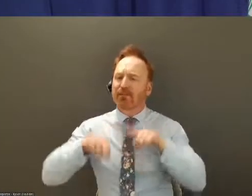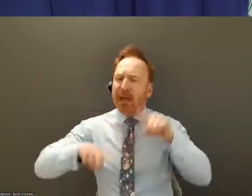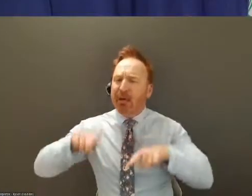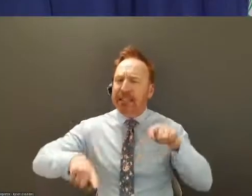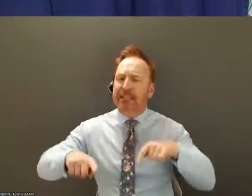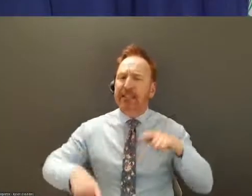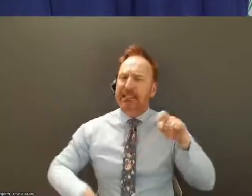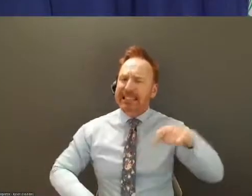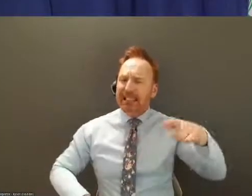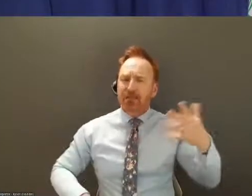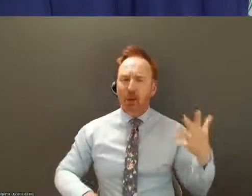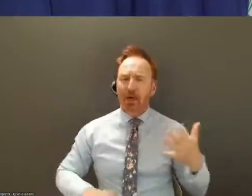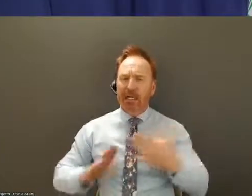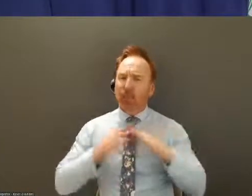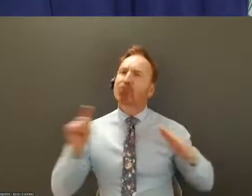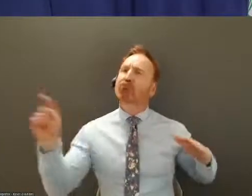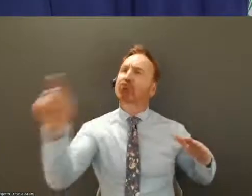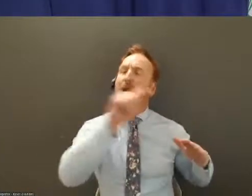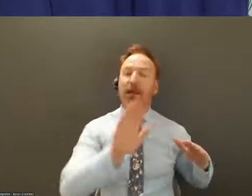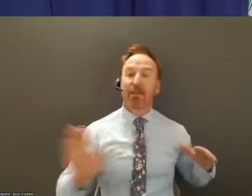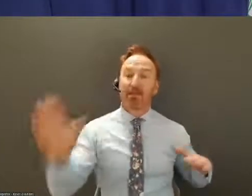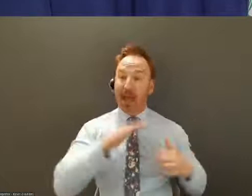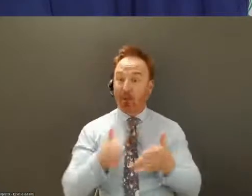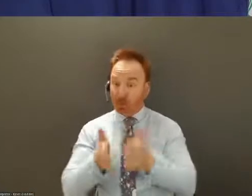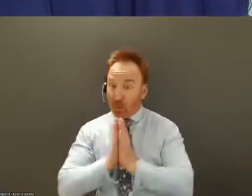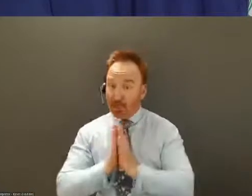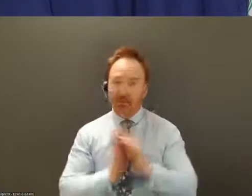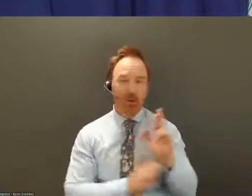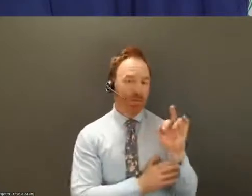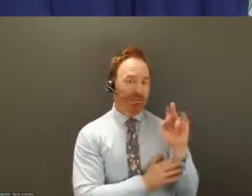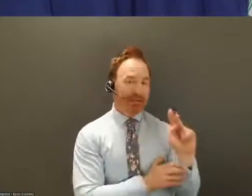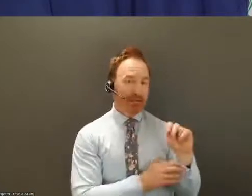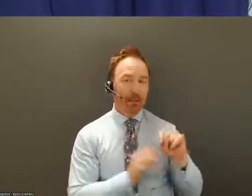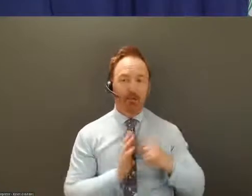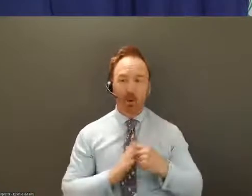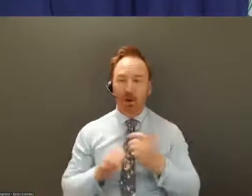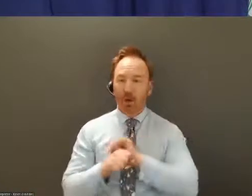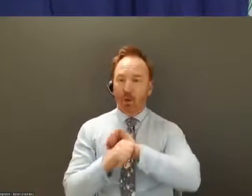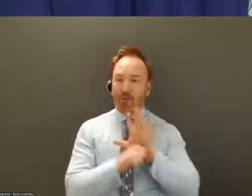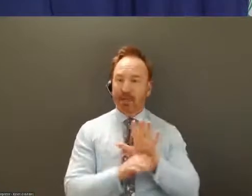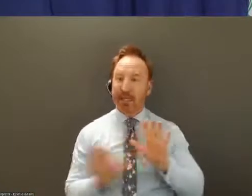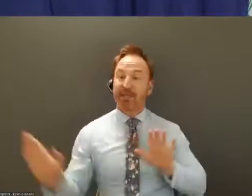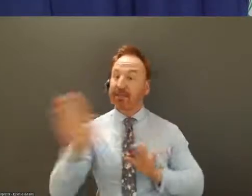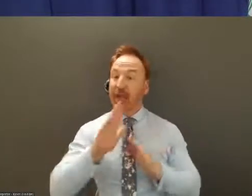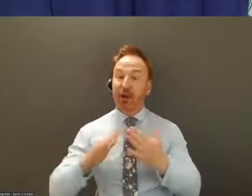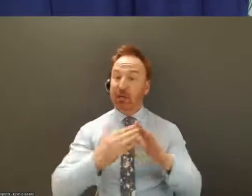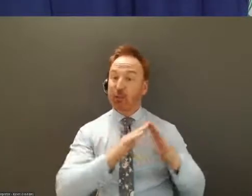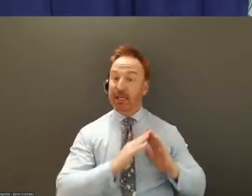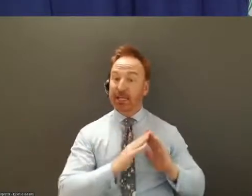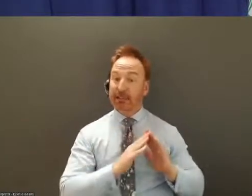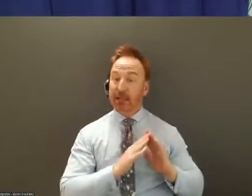Such as sports events or restaurants or gatherings apart from the initial ones so I'm not